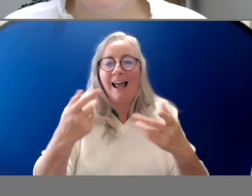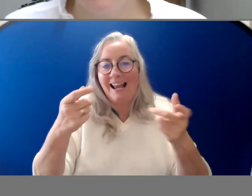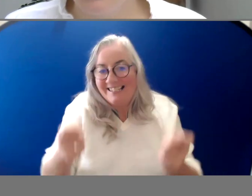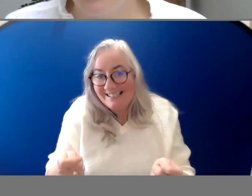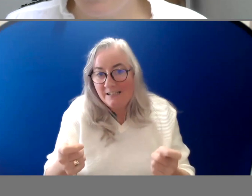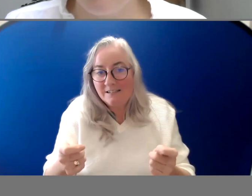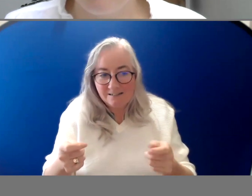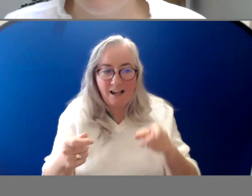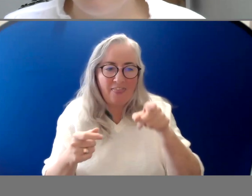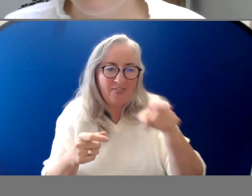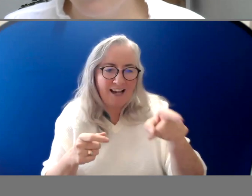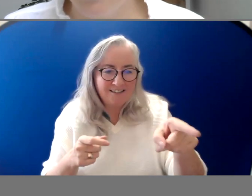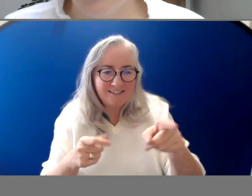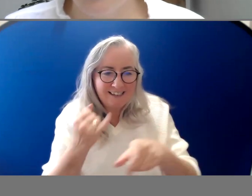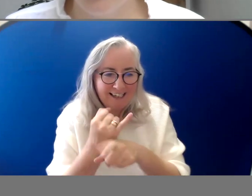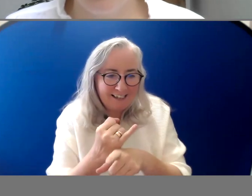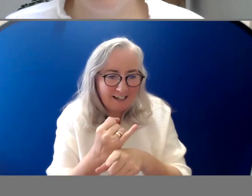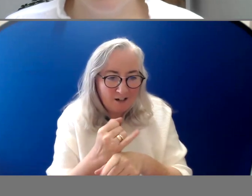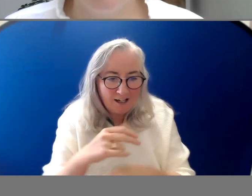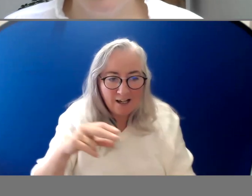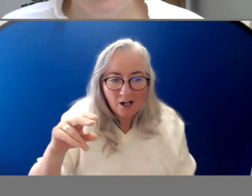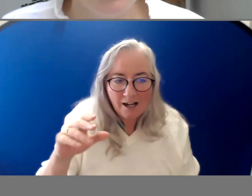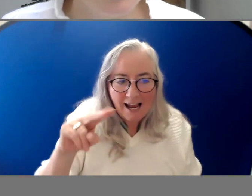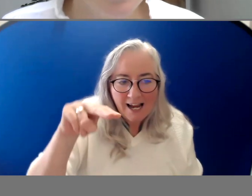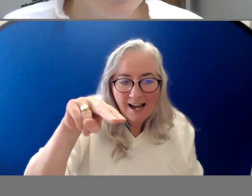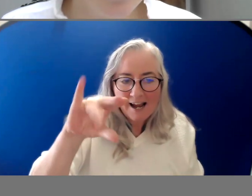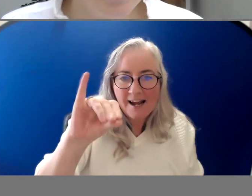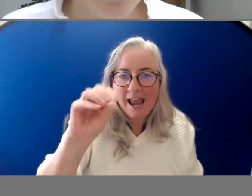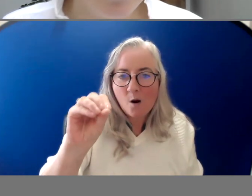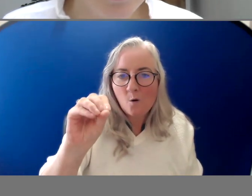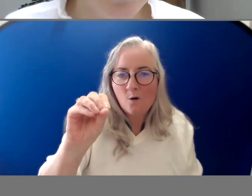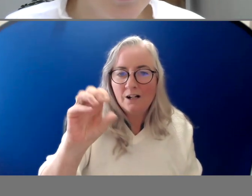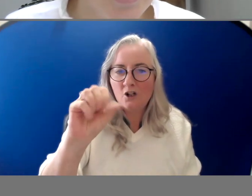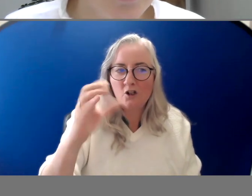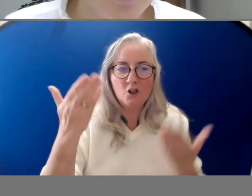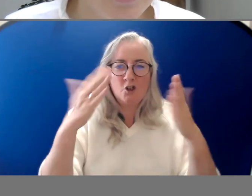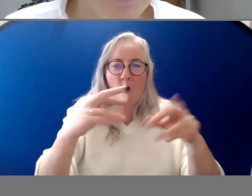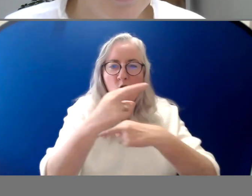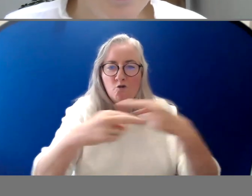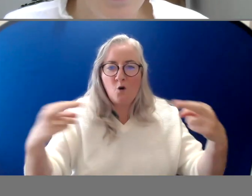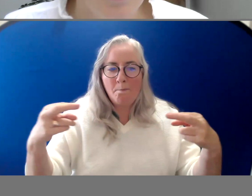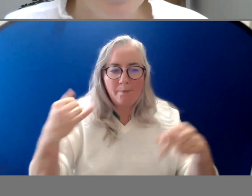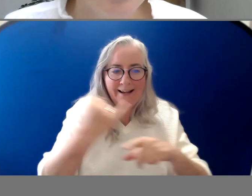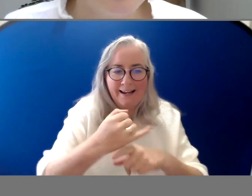it's in NIO showroom in Oslo again probably getting the pronunciation wrong there